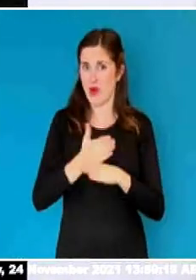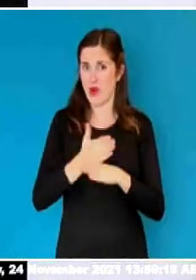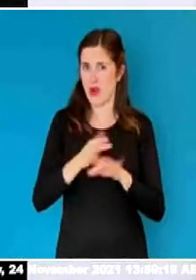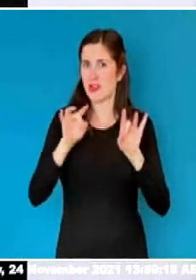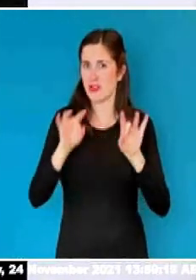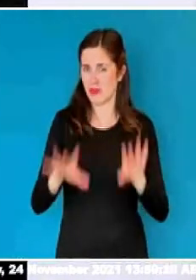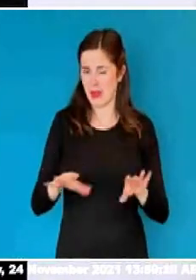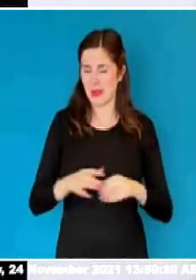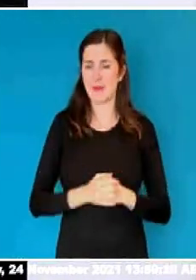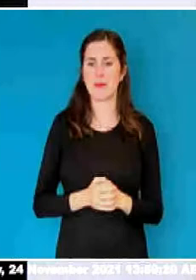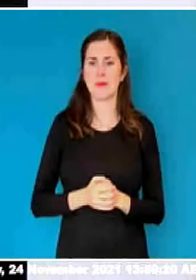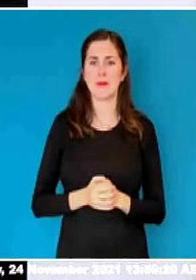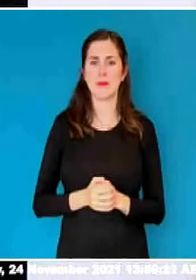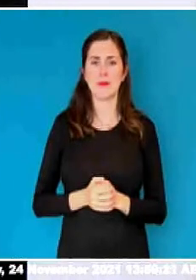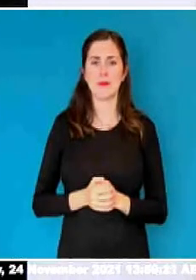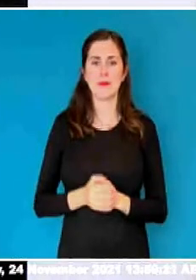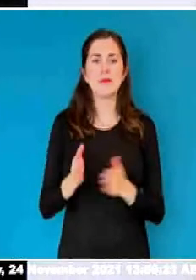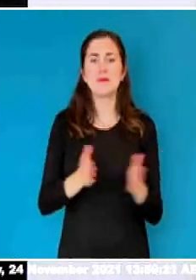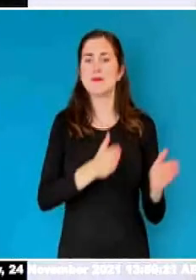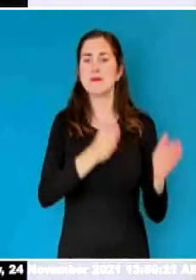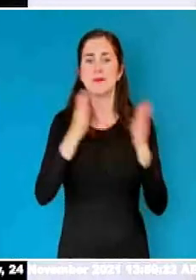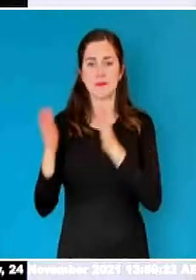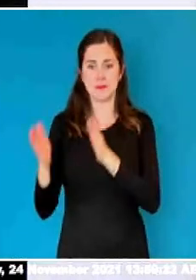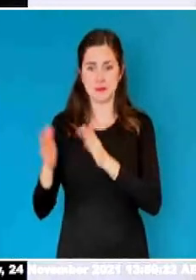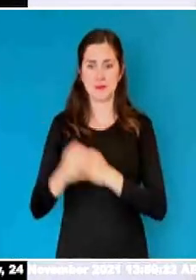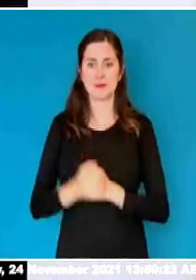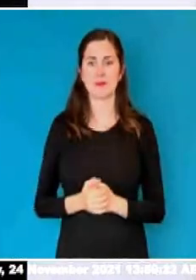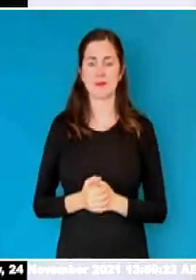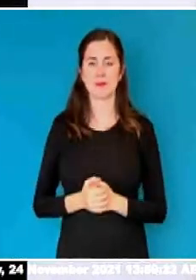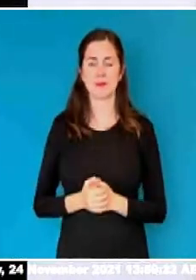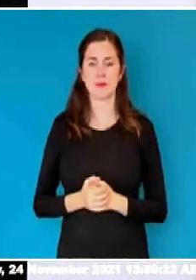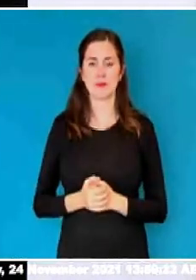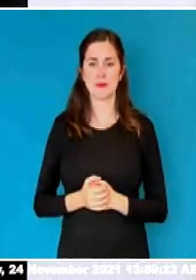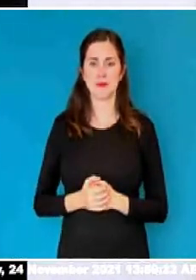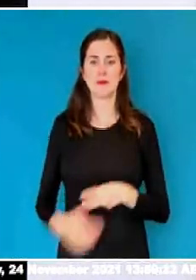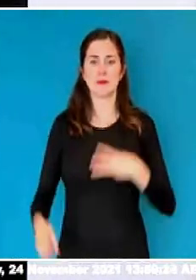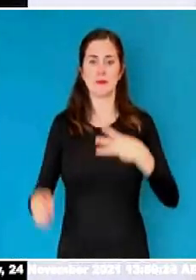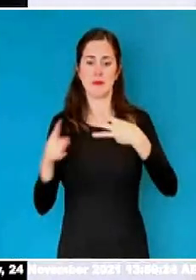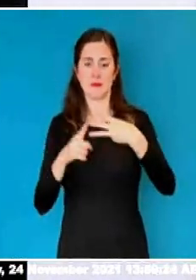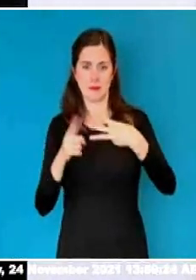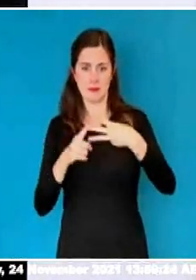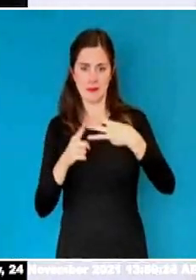Mr Radford, can I turn to you. Yes. MS EASTMAN: Commissioners, this is Colin Radford.